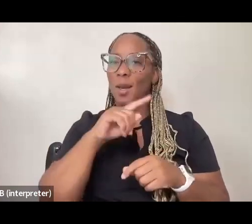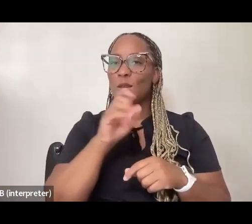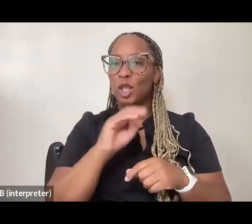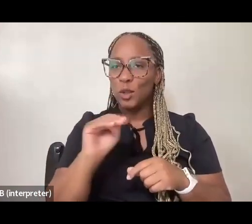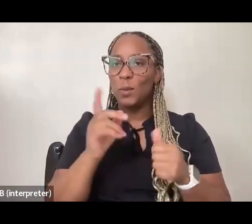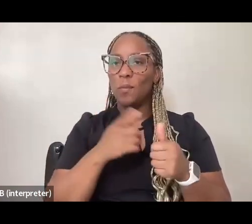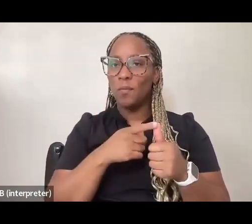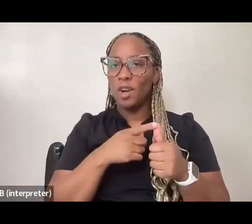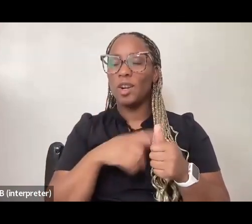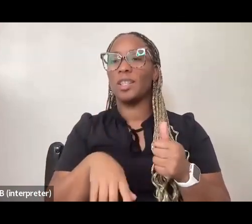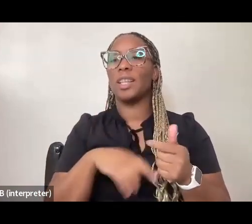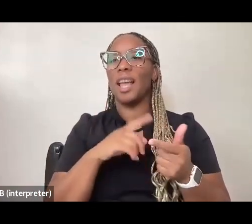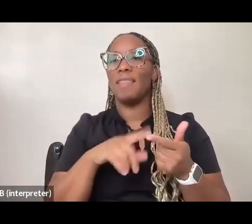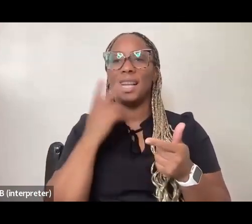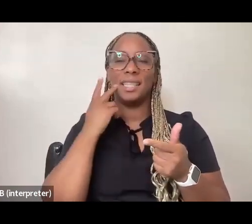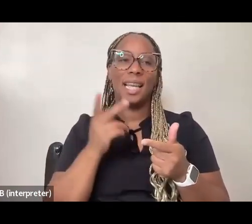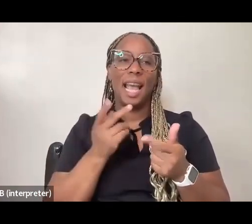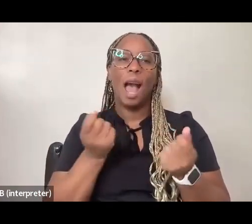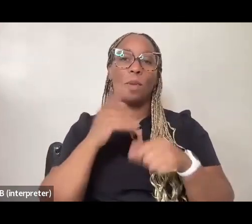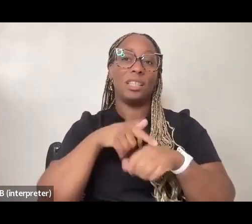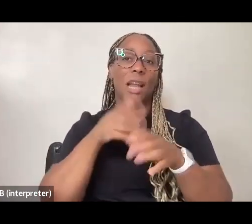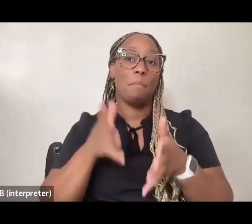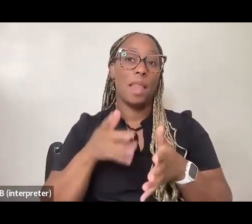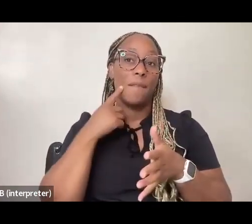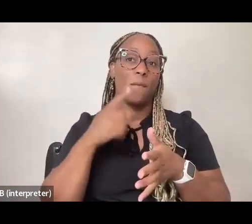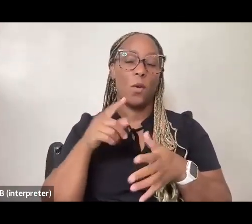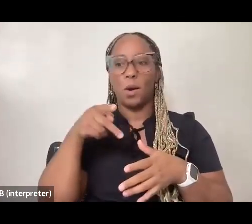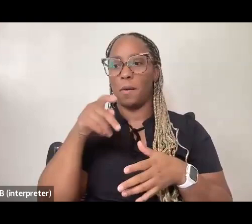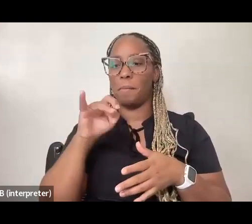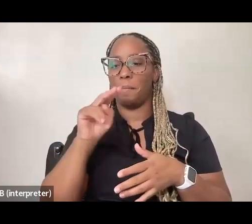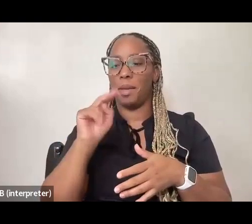first and see what our time is like if we have time for Pinopto, we have time for that as well.